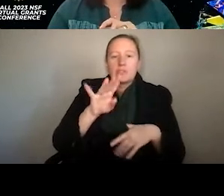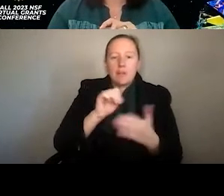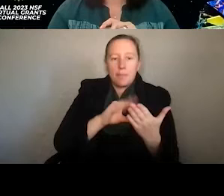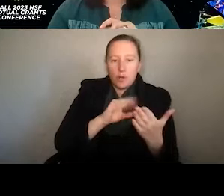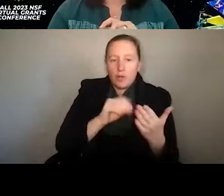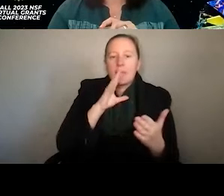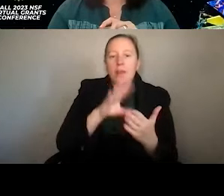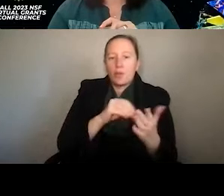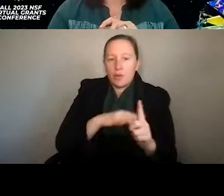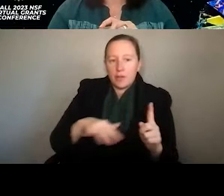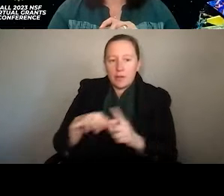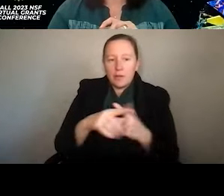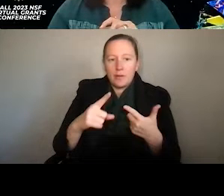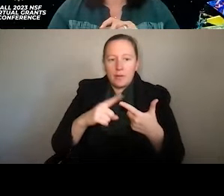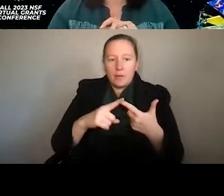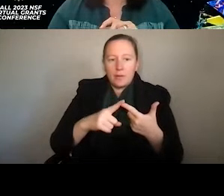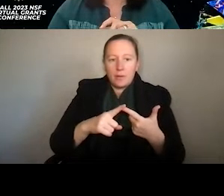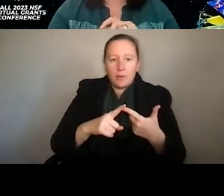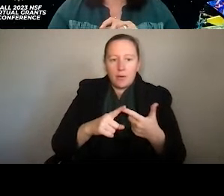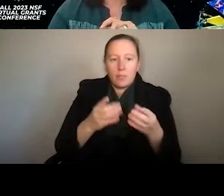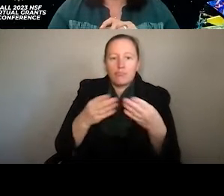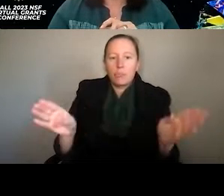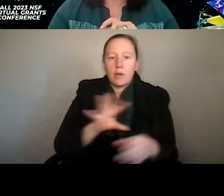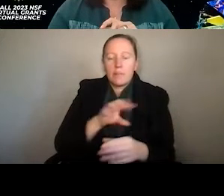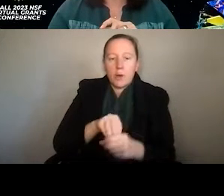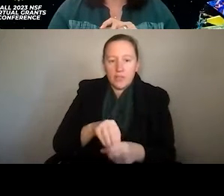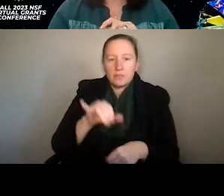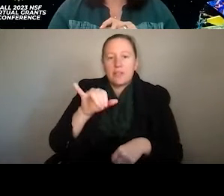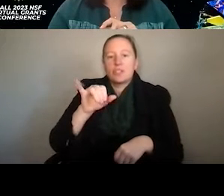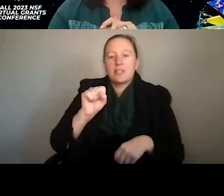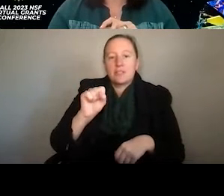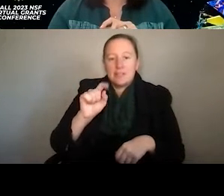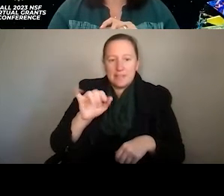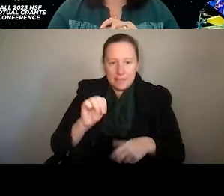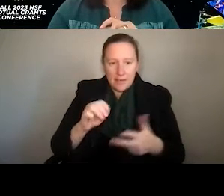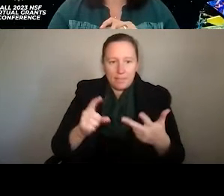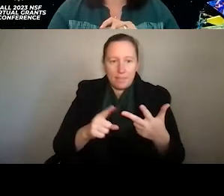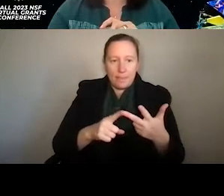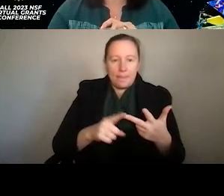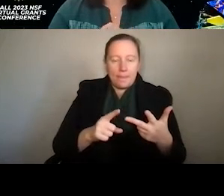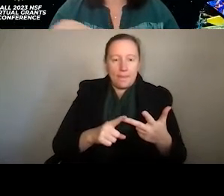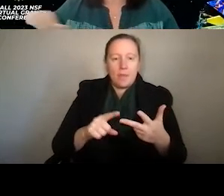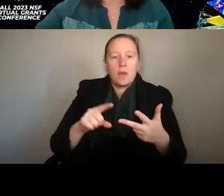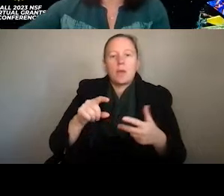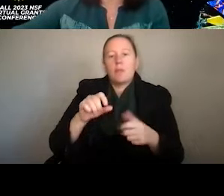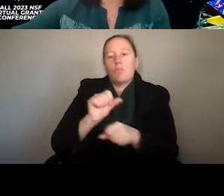research on broadening participation in STEM fields, and research on STEM workforce development.